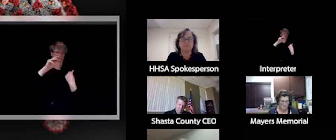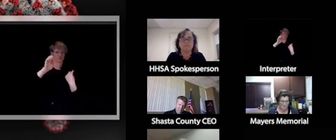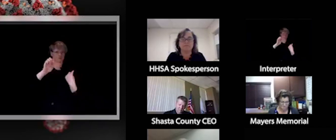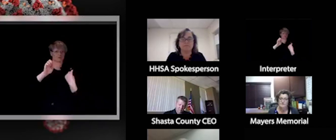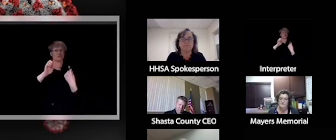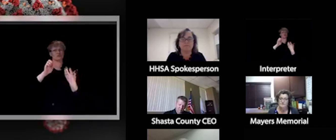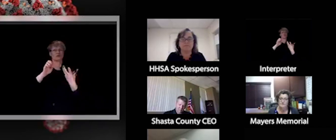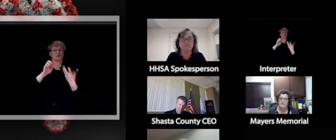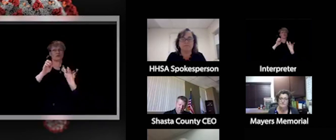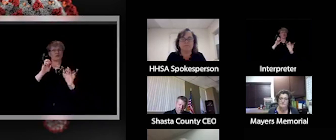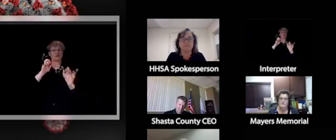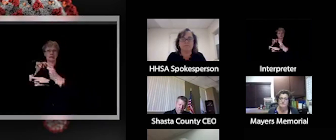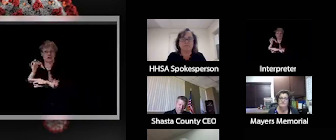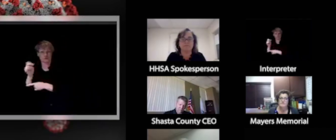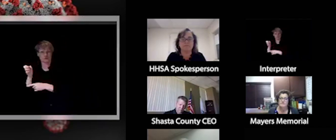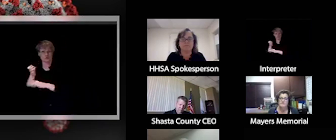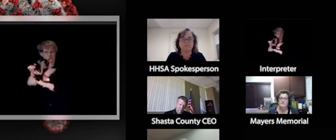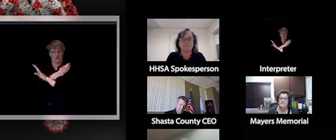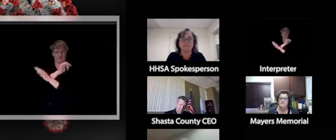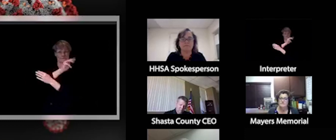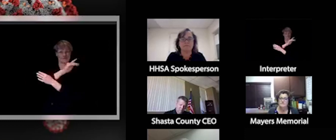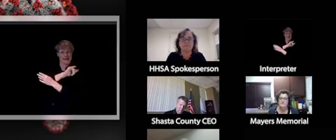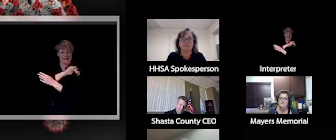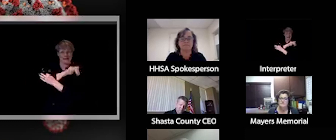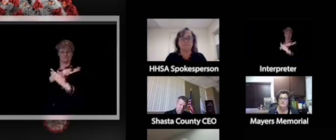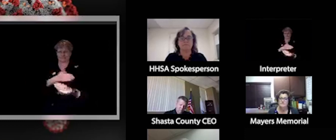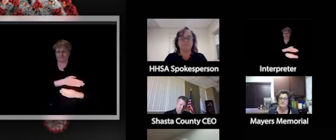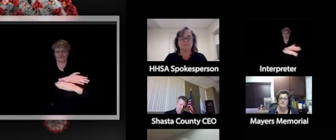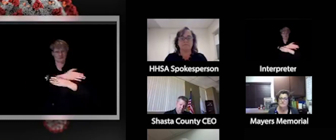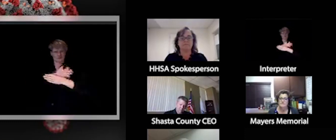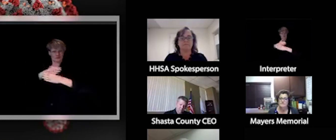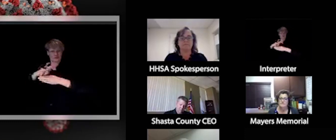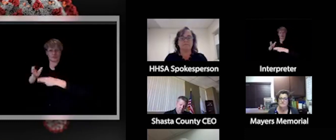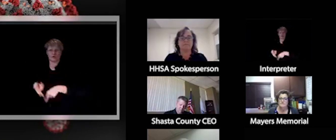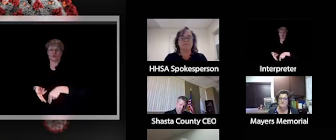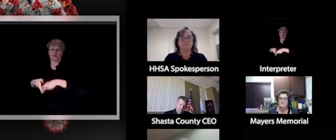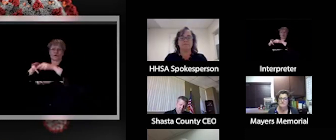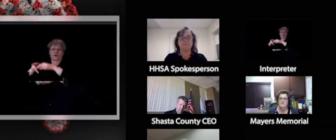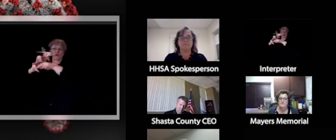So, we definitely have seen an increase, and that was not unexpected given the opening